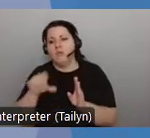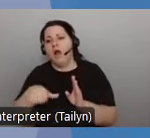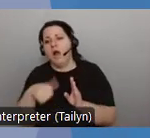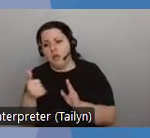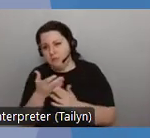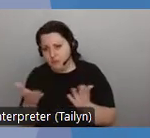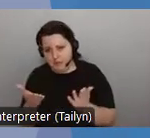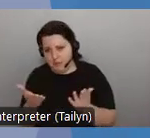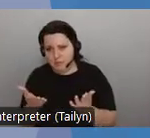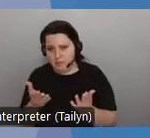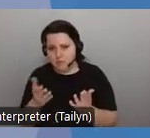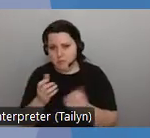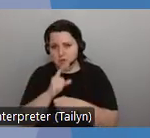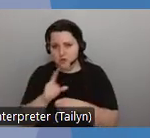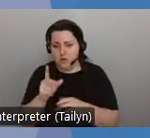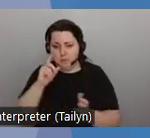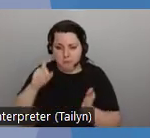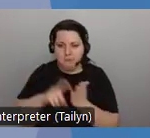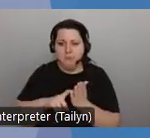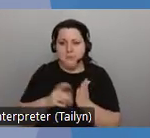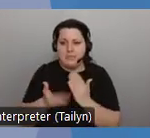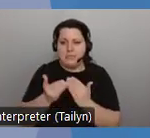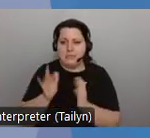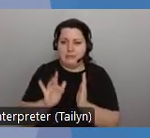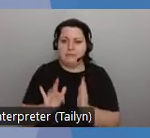real reason to turn that off, but if for any reason you do that make sure you are doing something else to make it